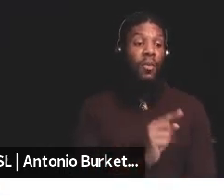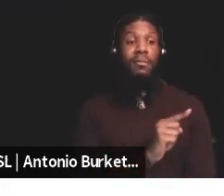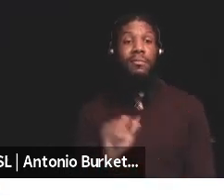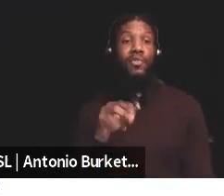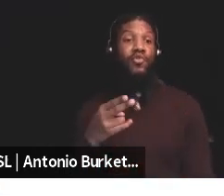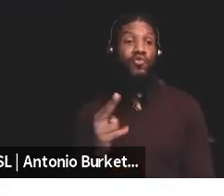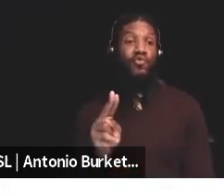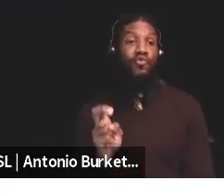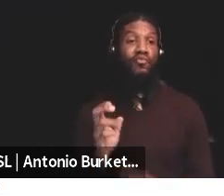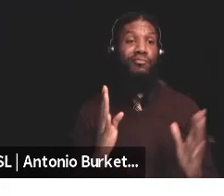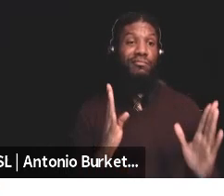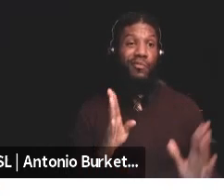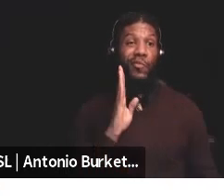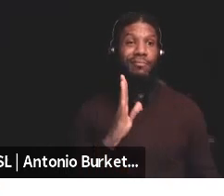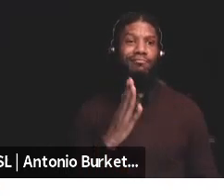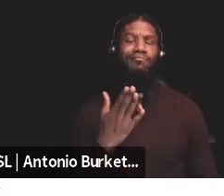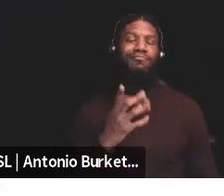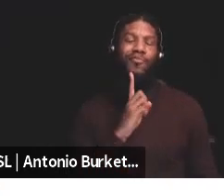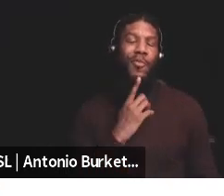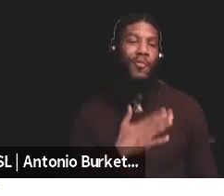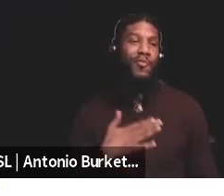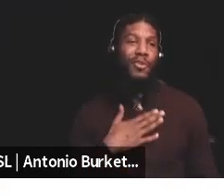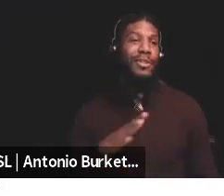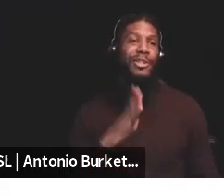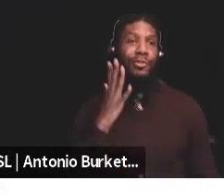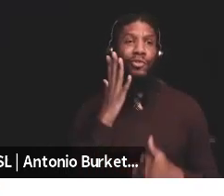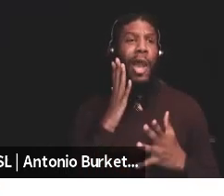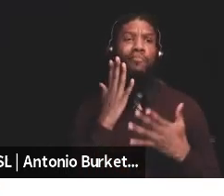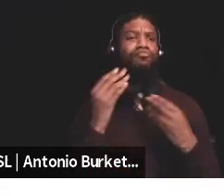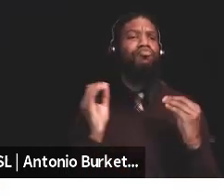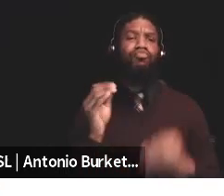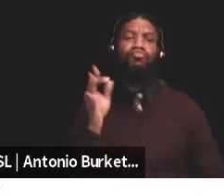the opportunity for shameless promotion , as our committee and all of our committee members